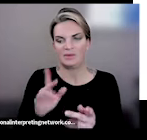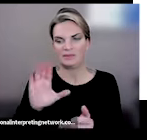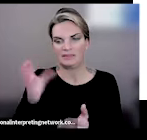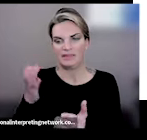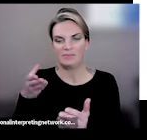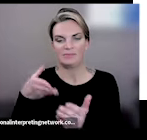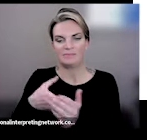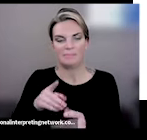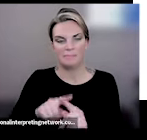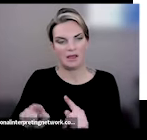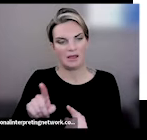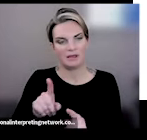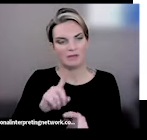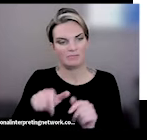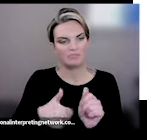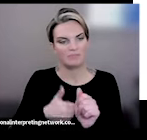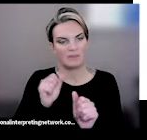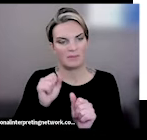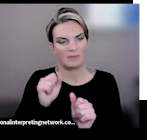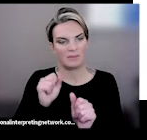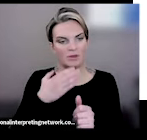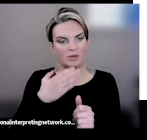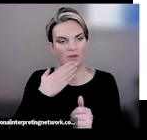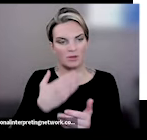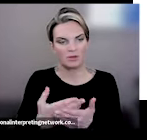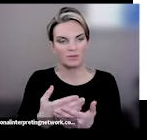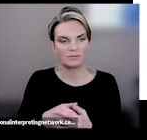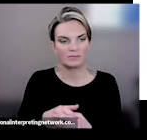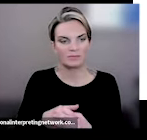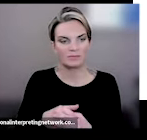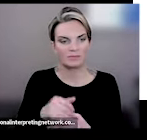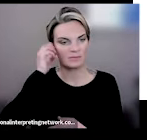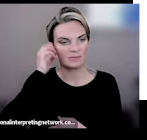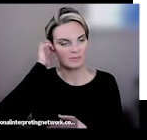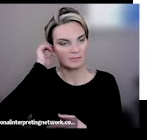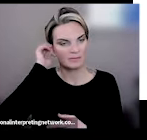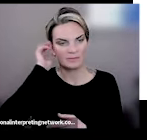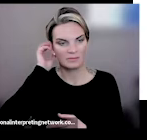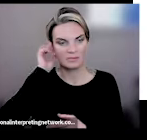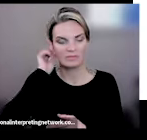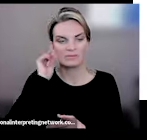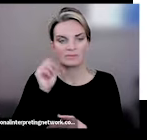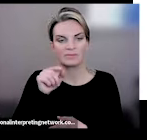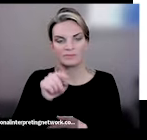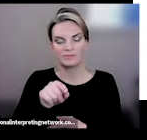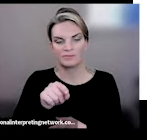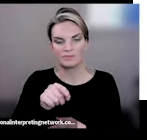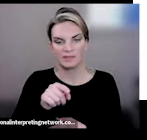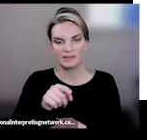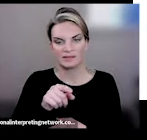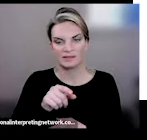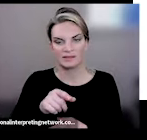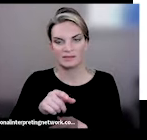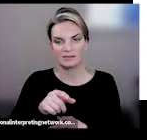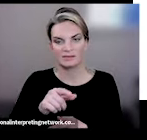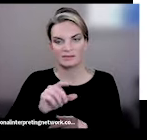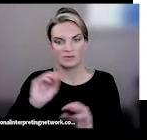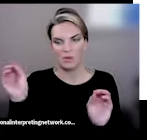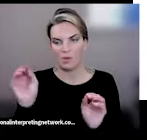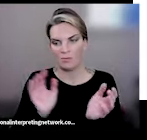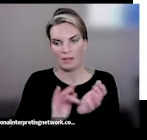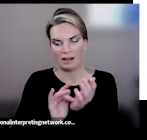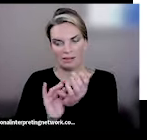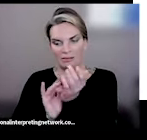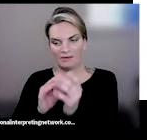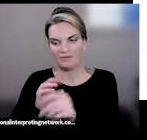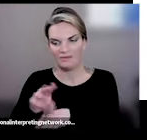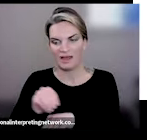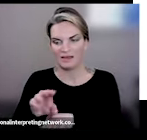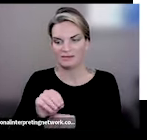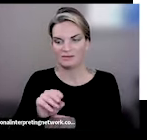So again, I want to say this does not cover any type of medical advice. This may help if